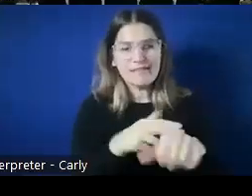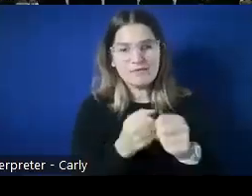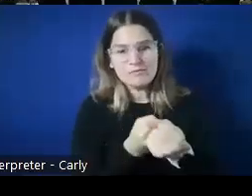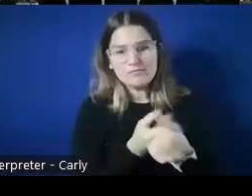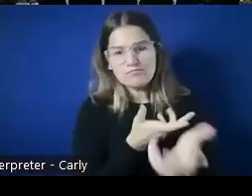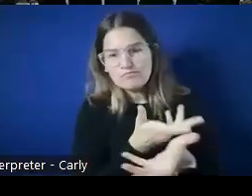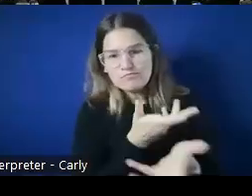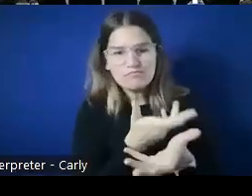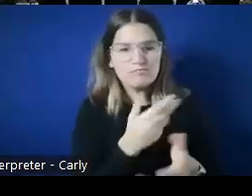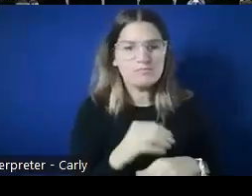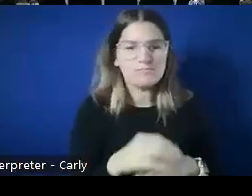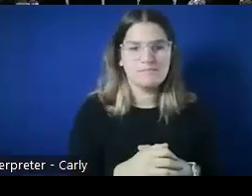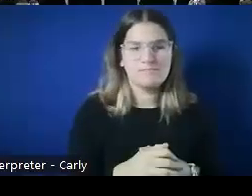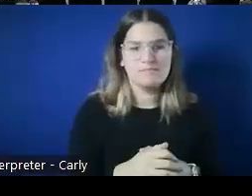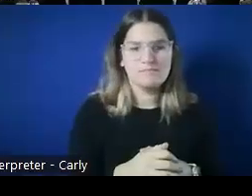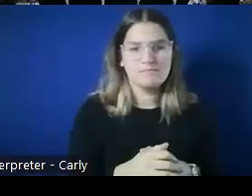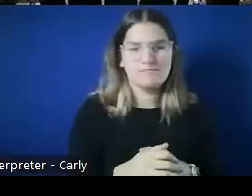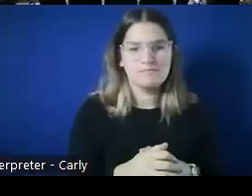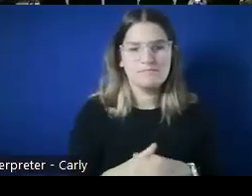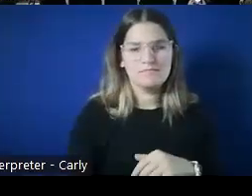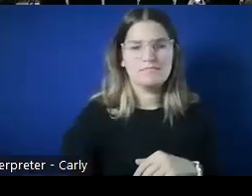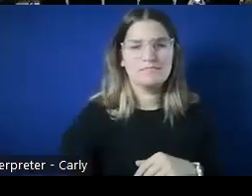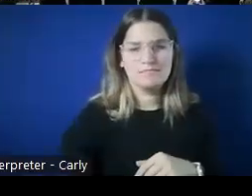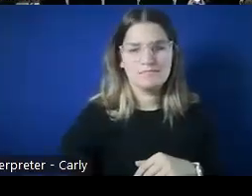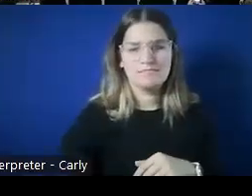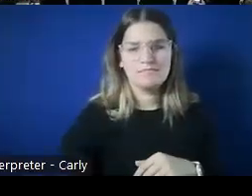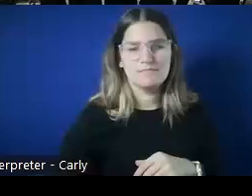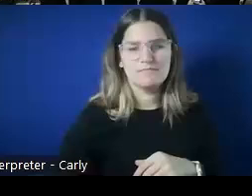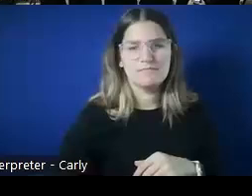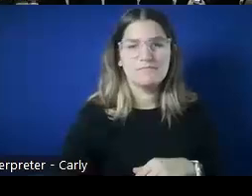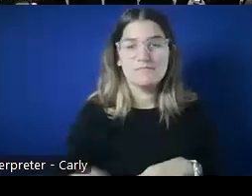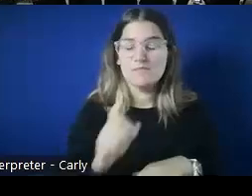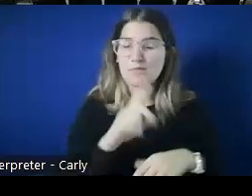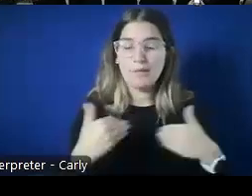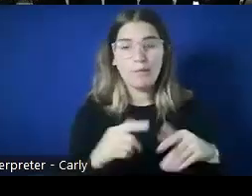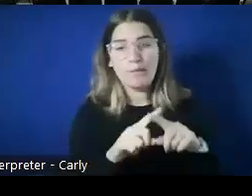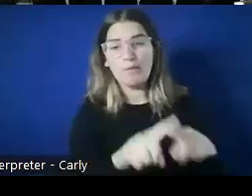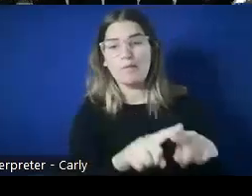are really leaning on their um School Partners um check-ins with them but if they're a family